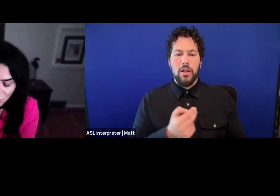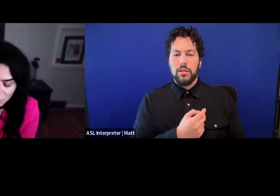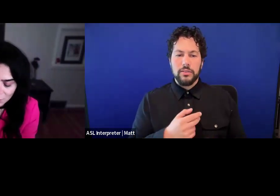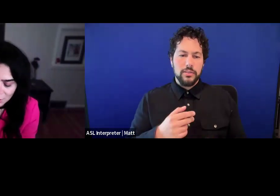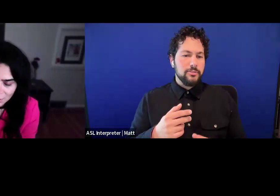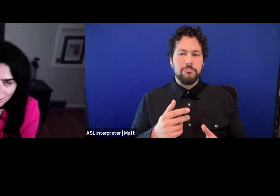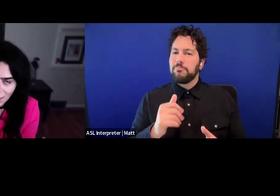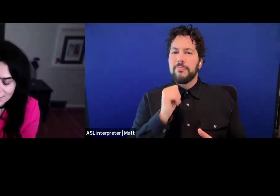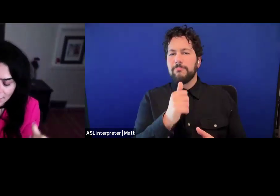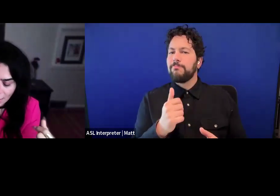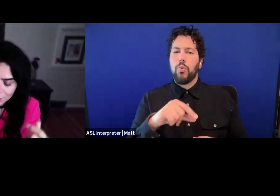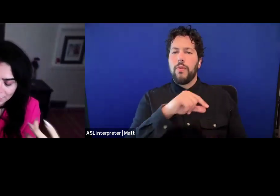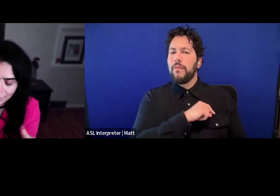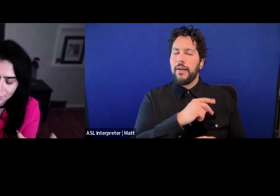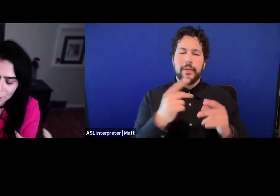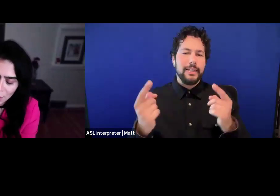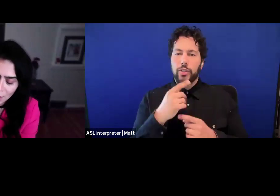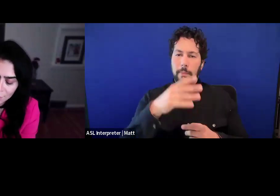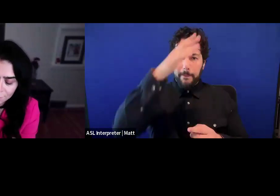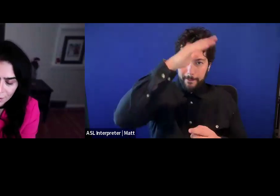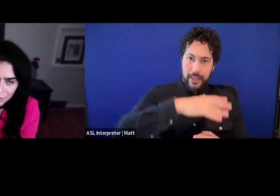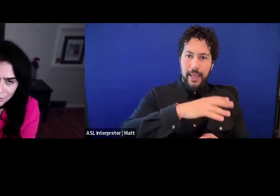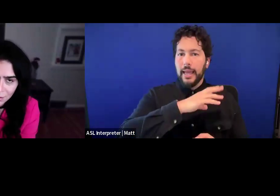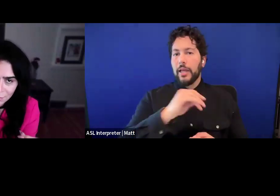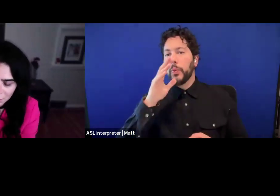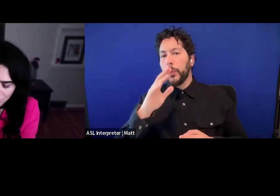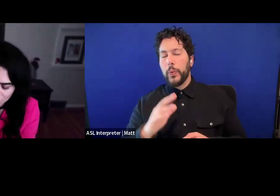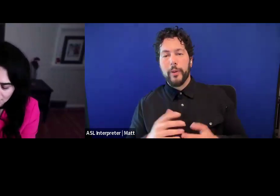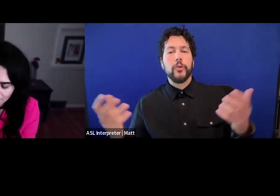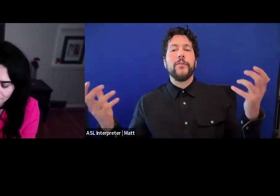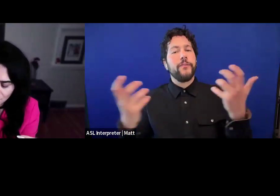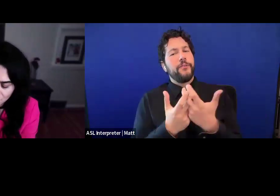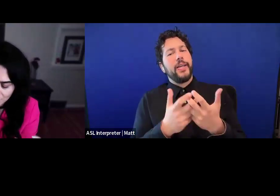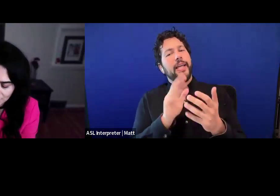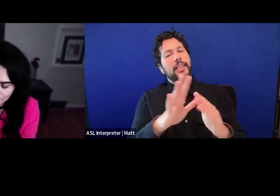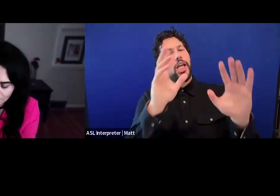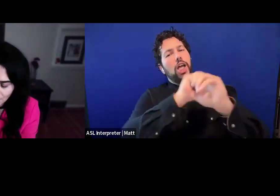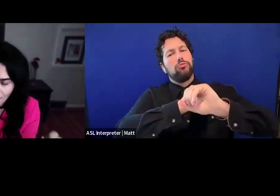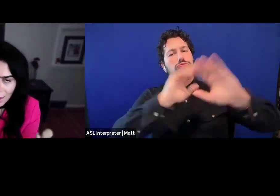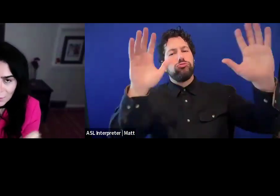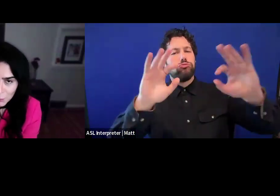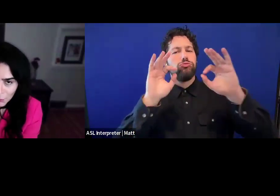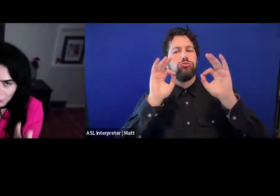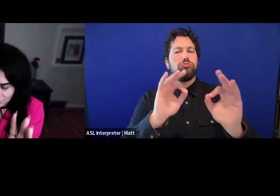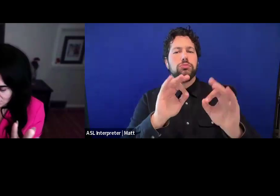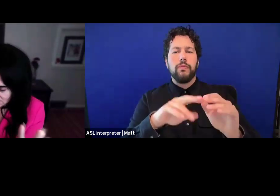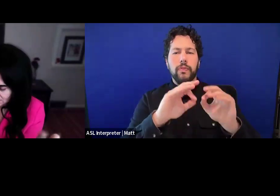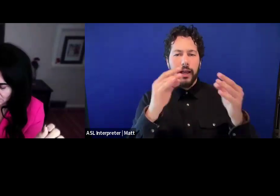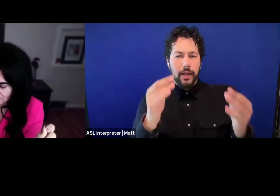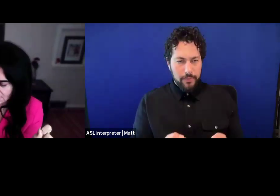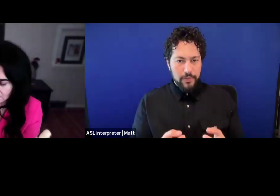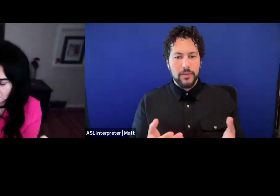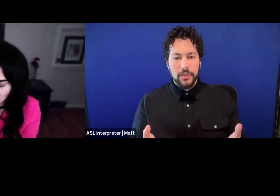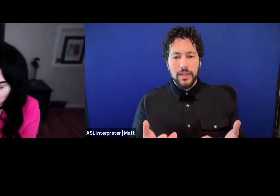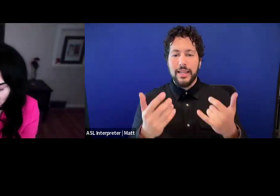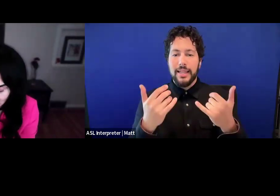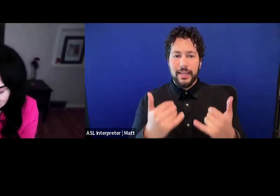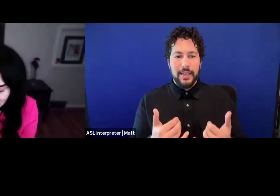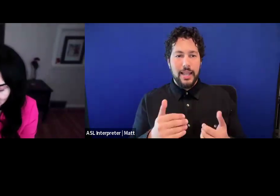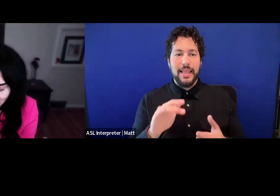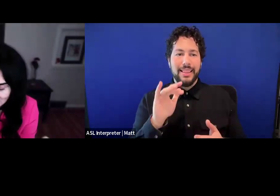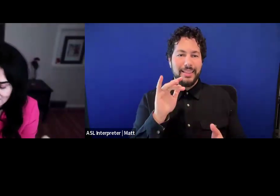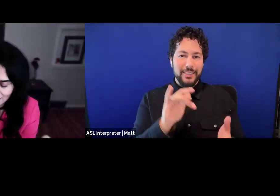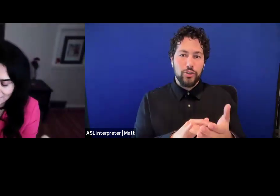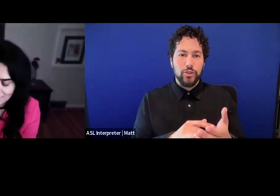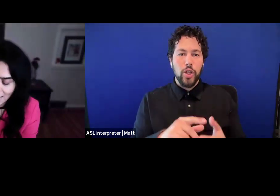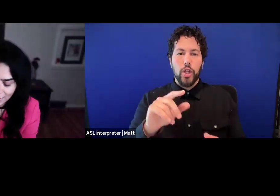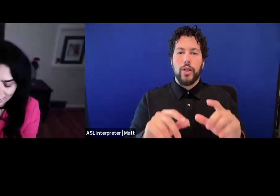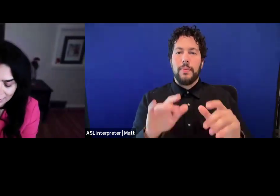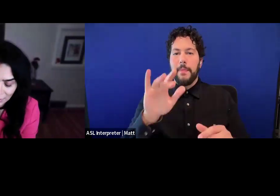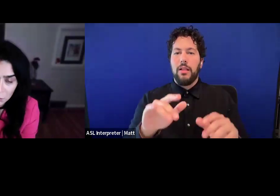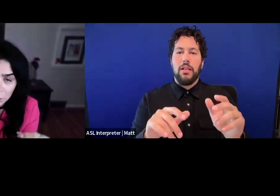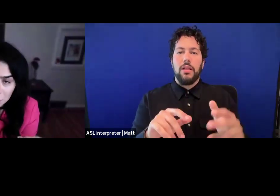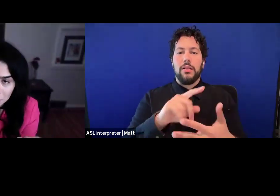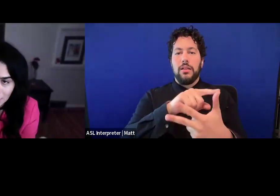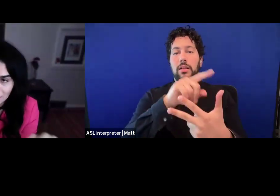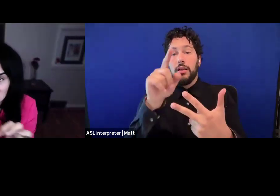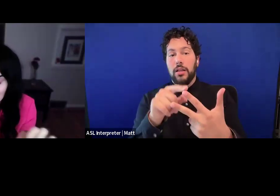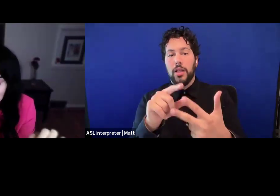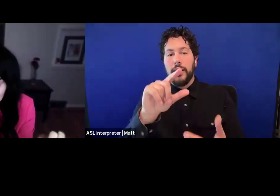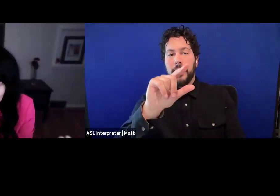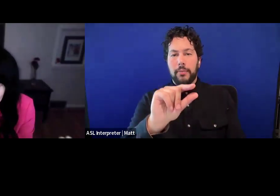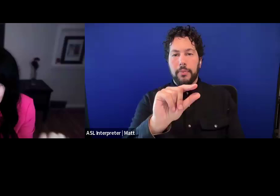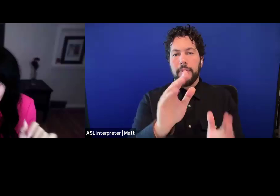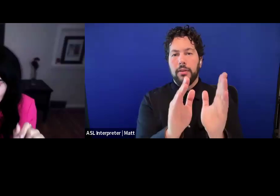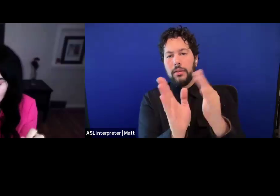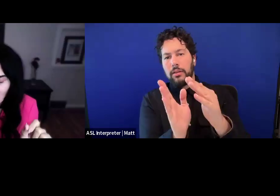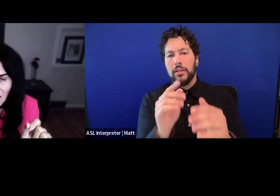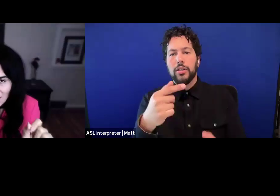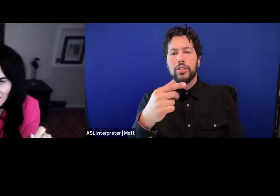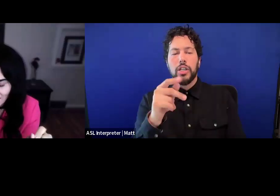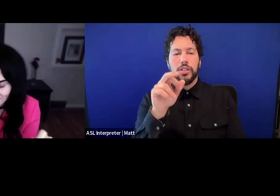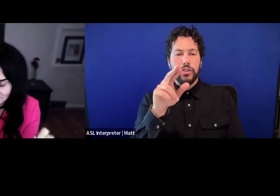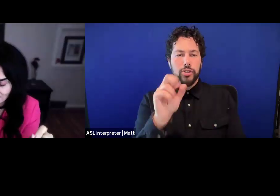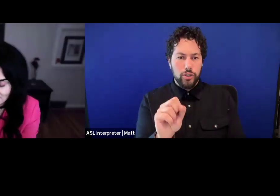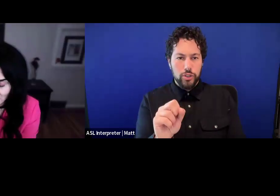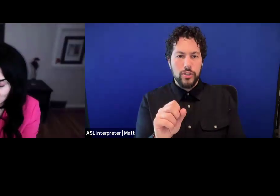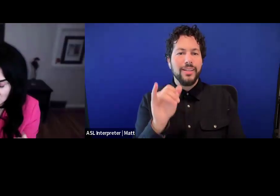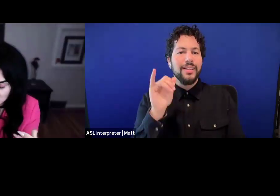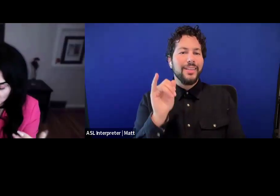women as aptly fitting the nuclear family. I employ, you see now in the center, lowercase italicize and in plural, genders to highlight that some.